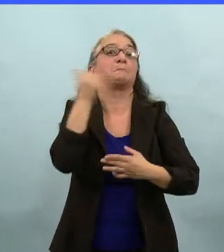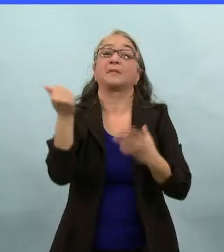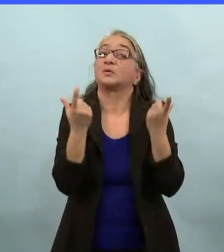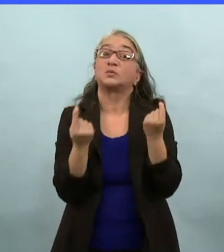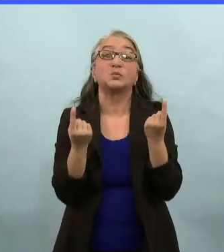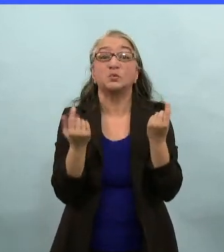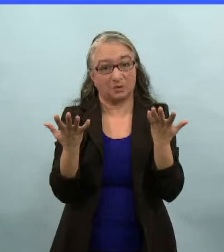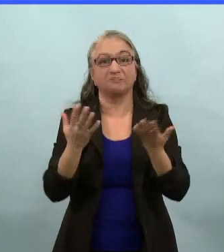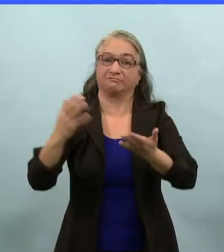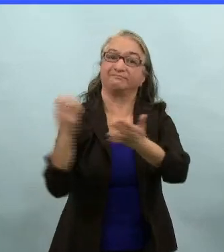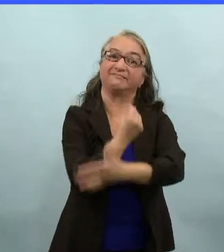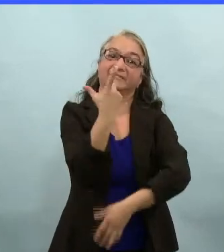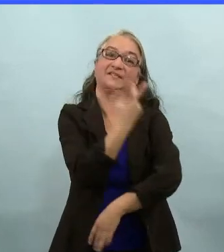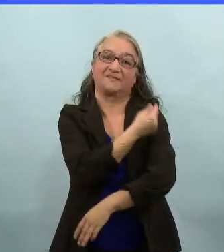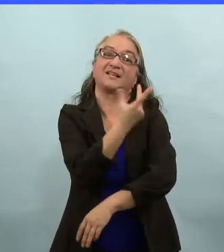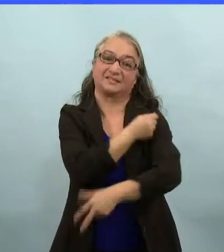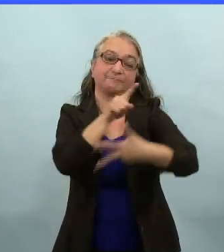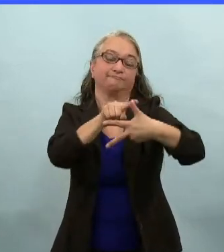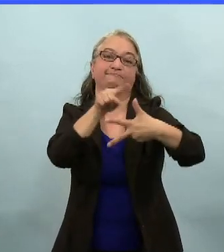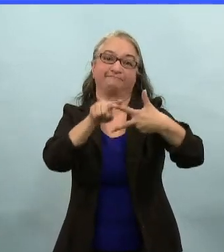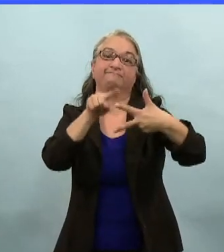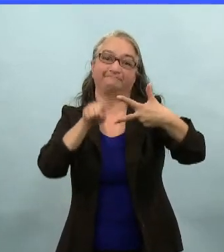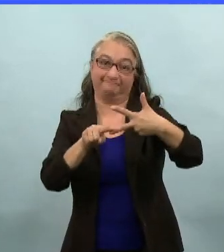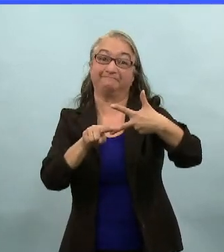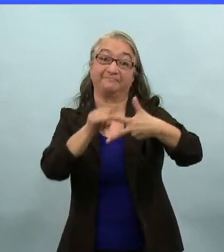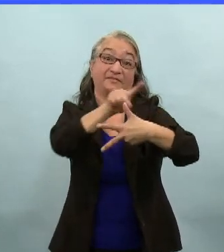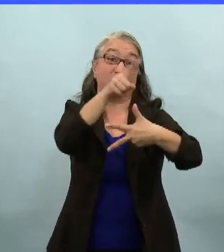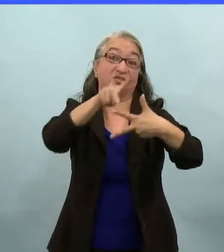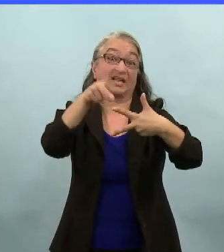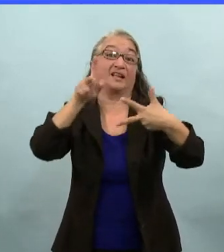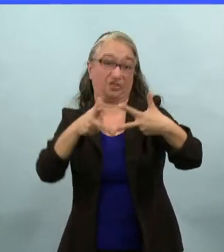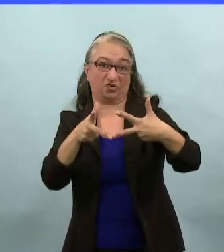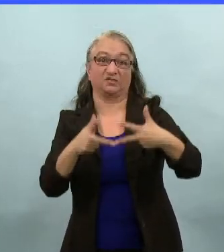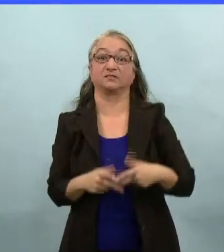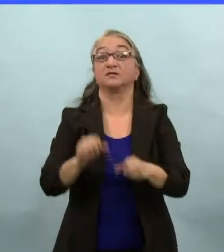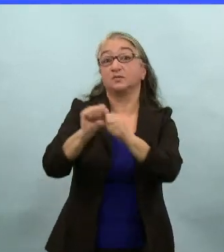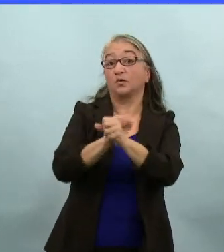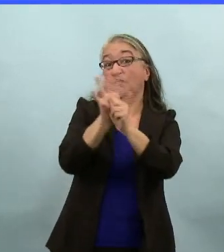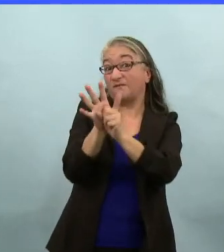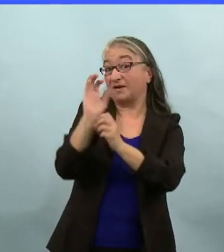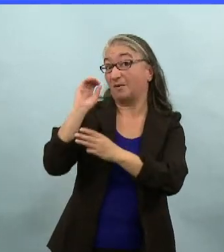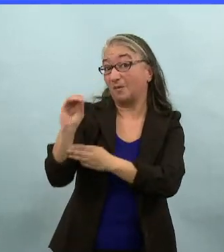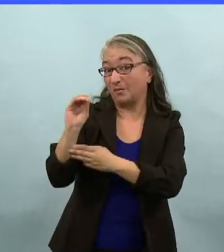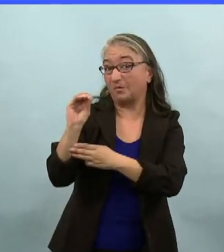the omicron variant causes less severe disease overall it can still result in severe disease